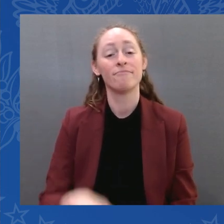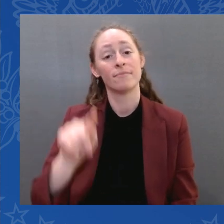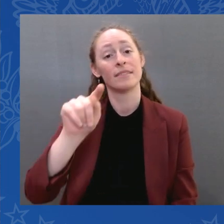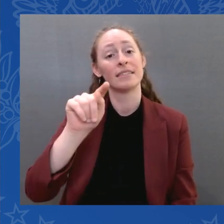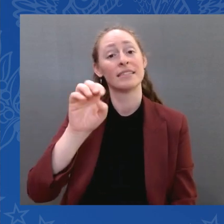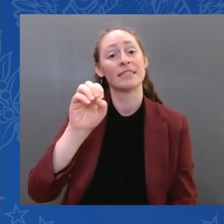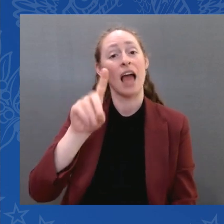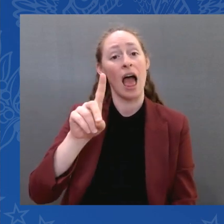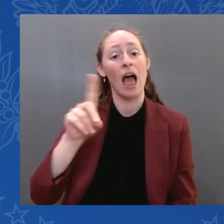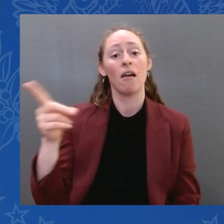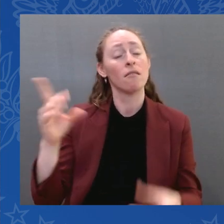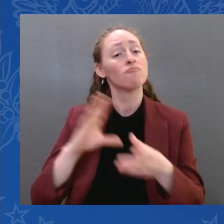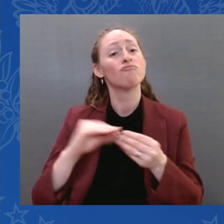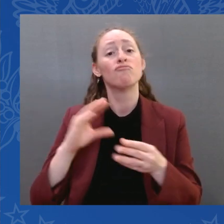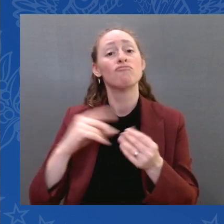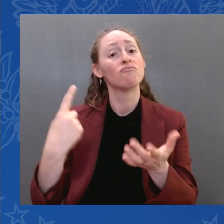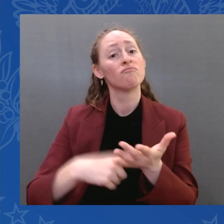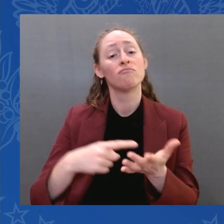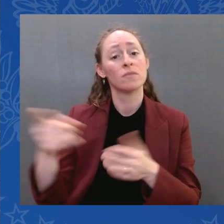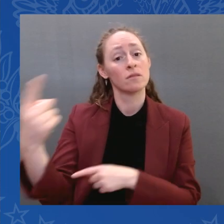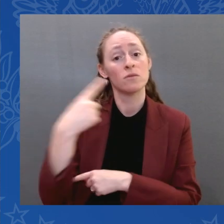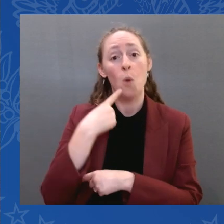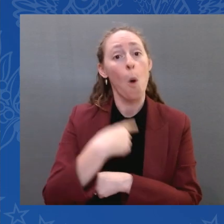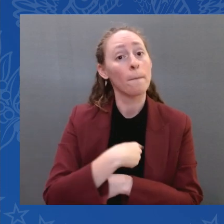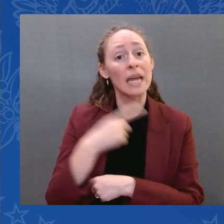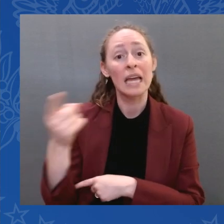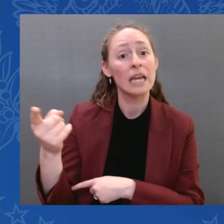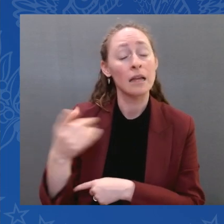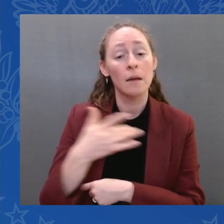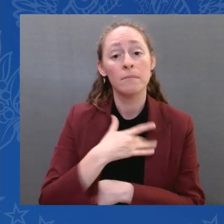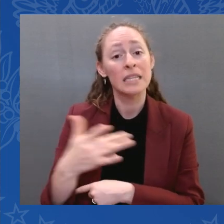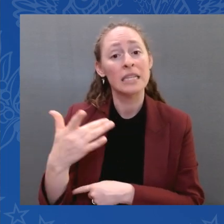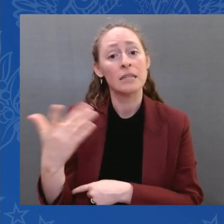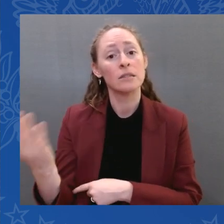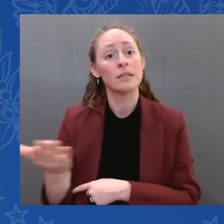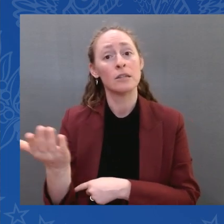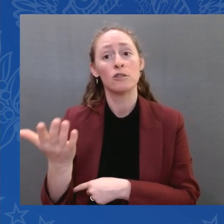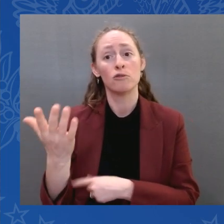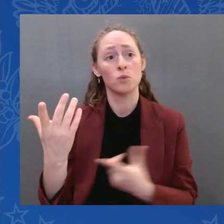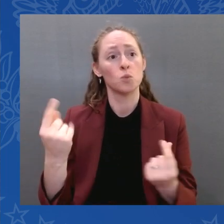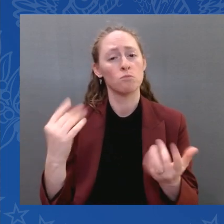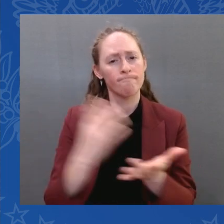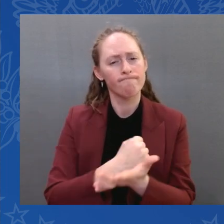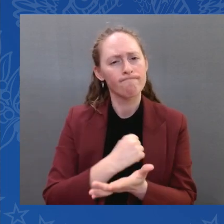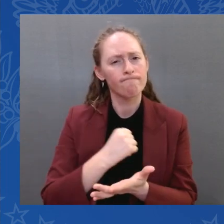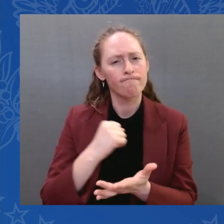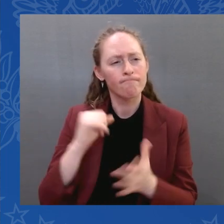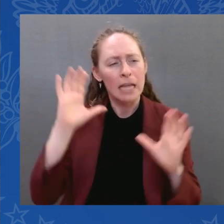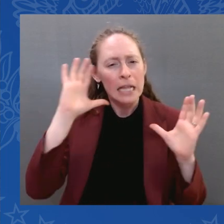Democrats and Republicans. And I did. And I went to lunch there almost every day,